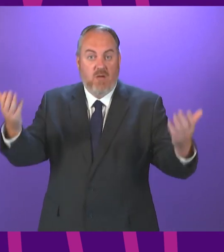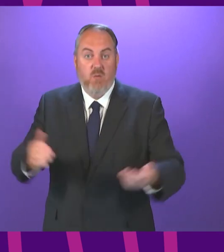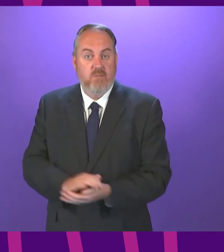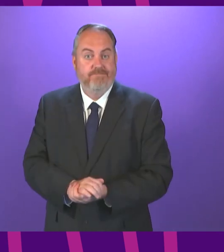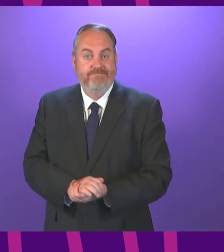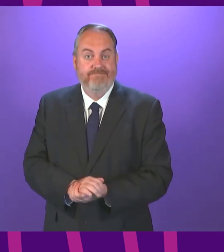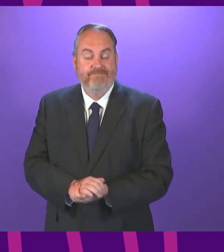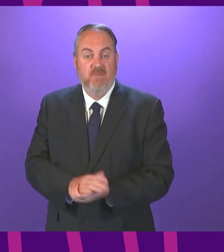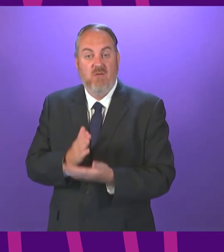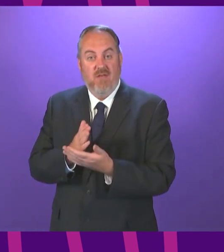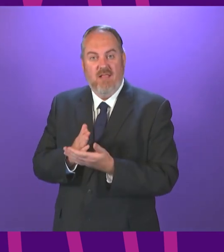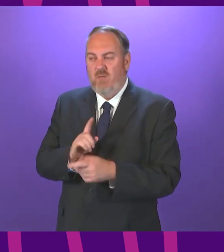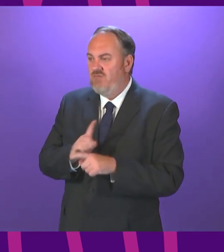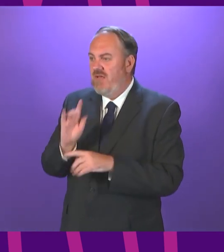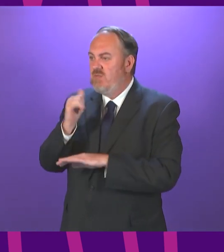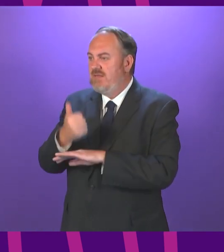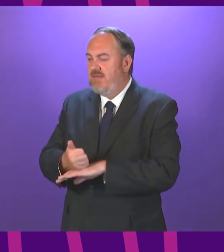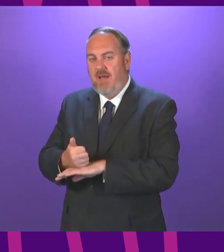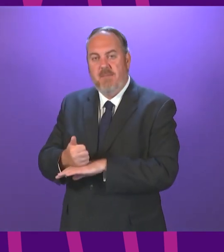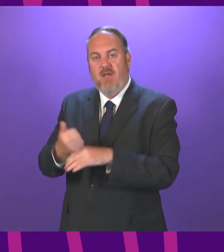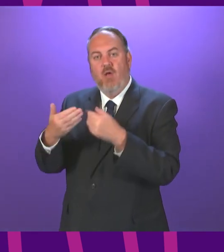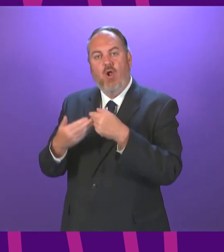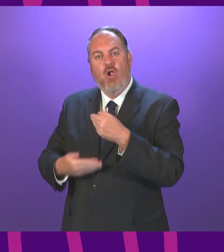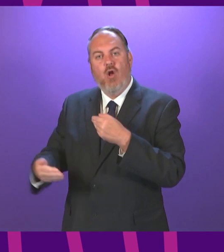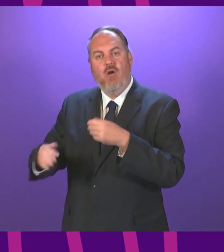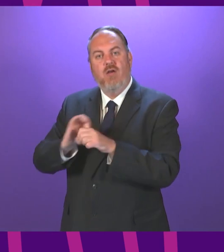Covid clinics throughout Scotland based on the Hertfordshire model. The research